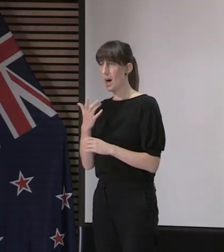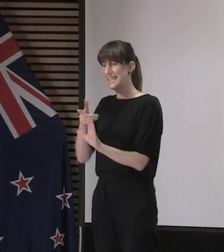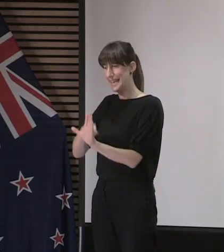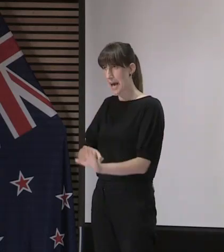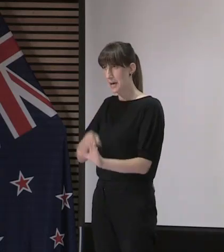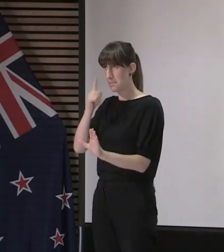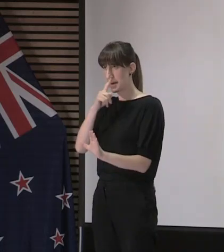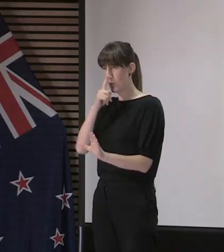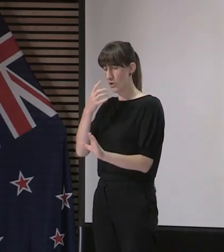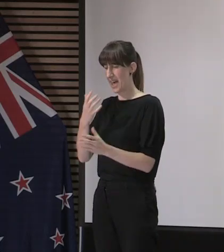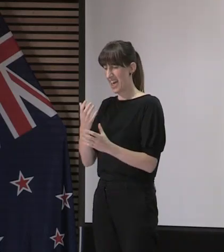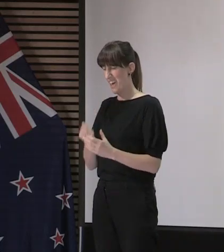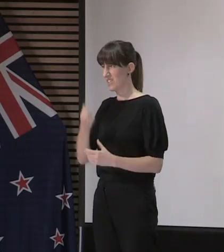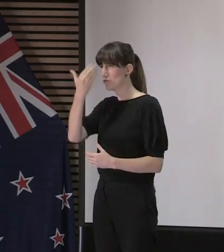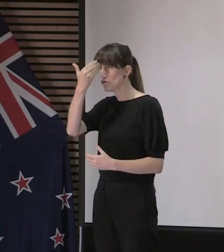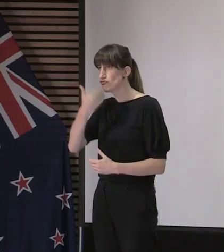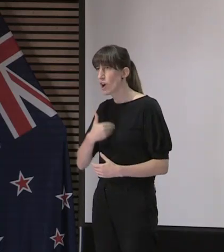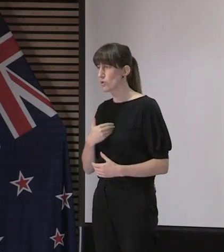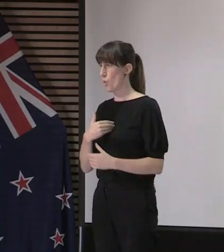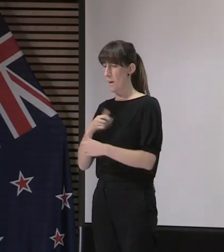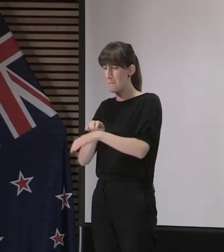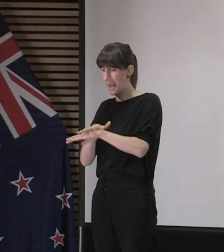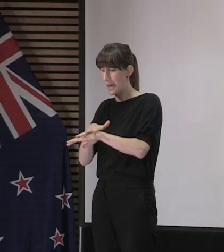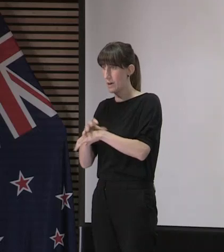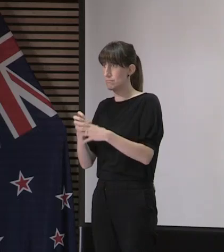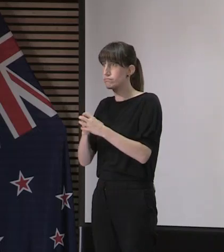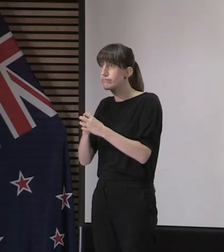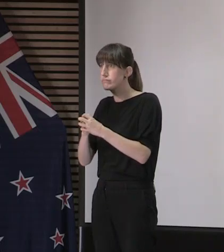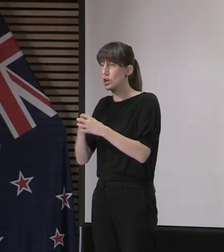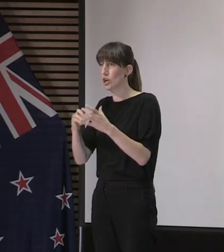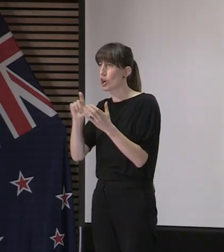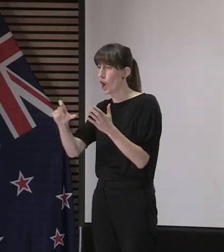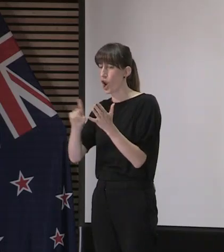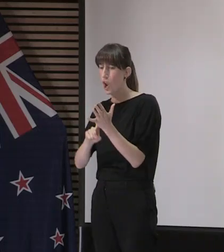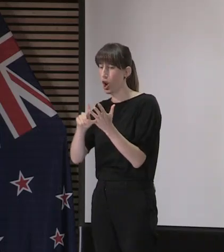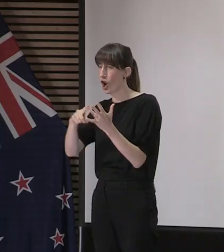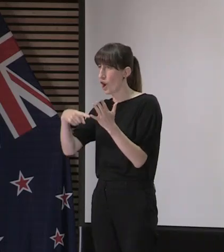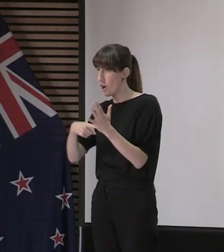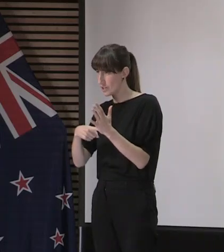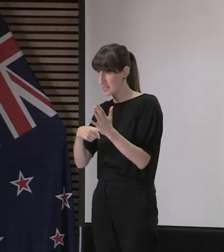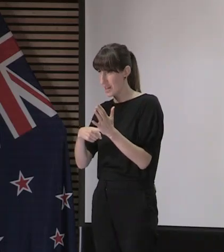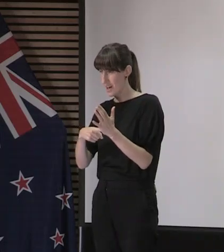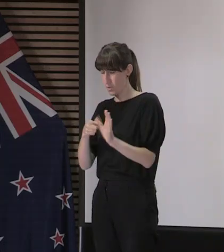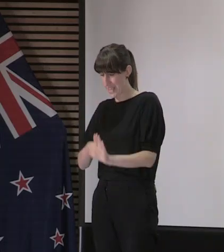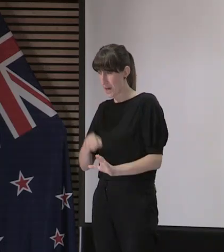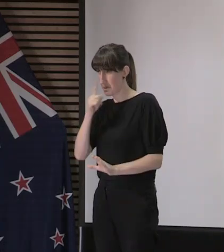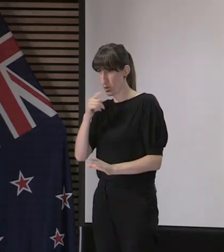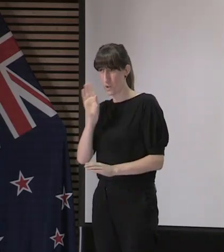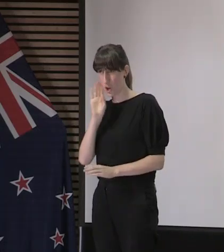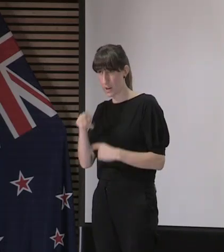people appear to be having, who have had COVID-19? I haven't received any advice